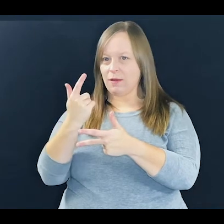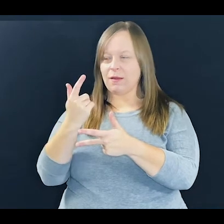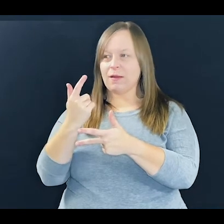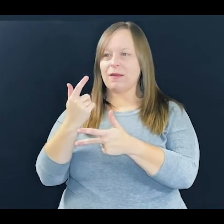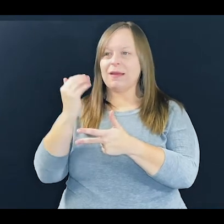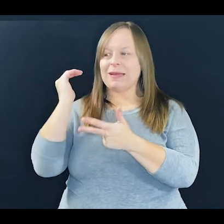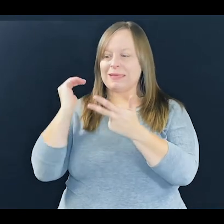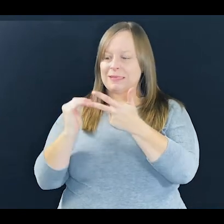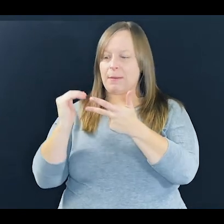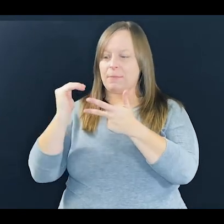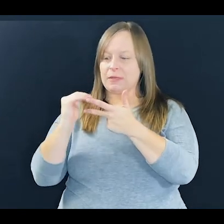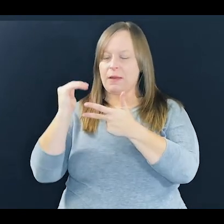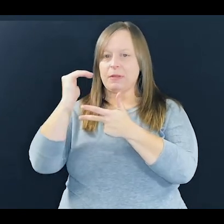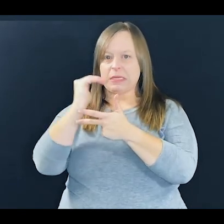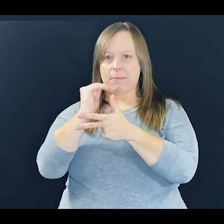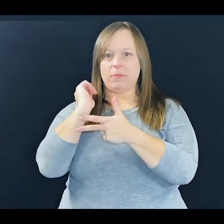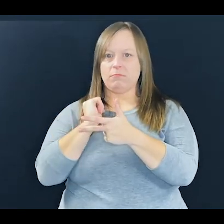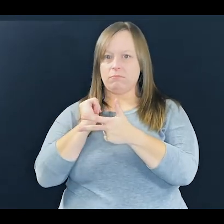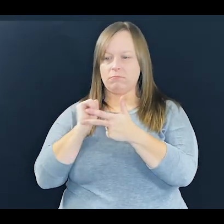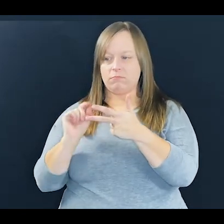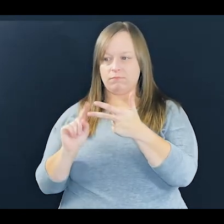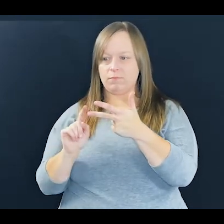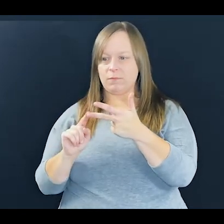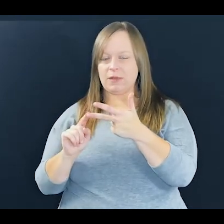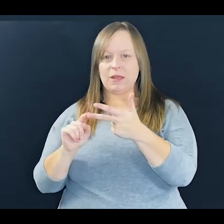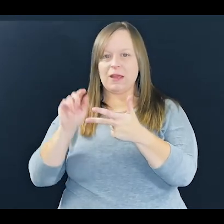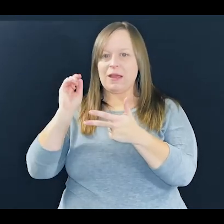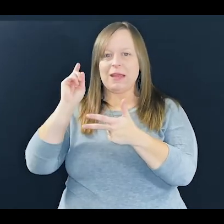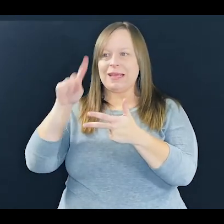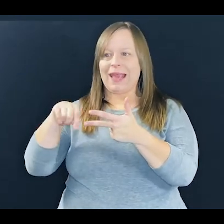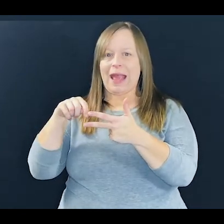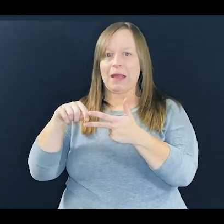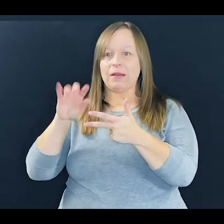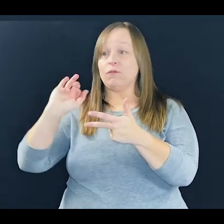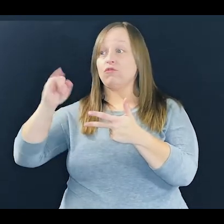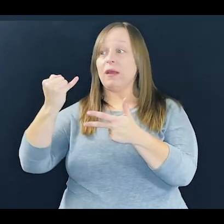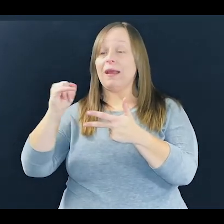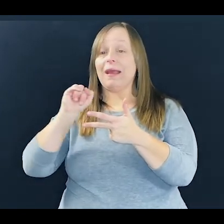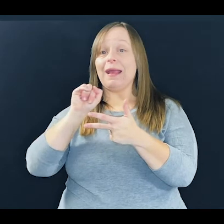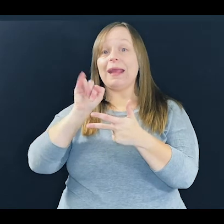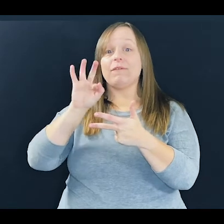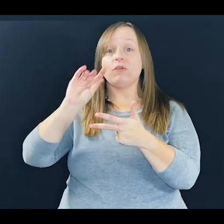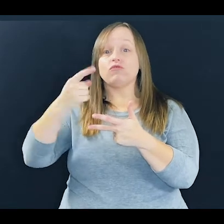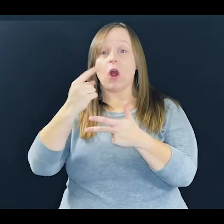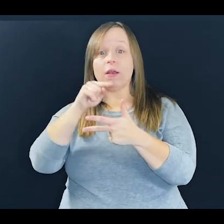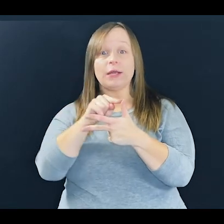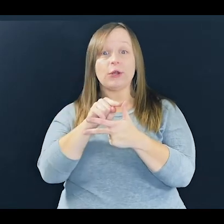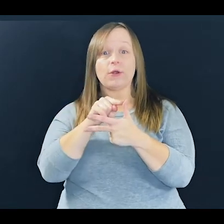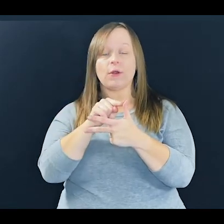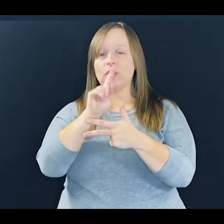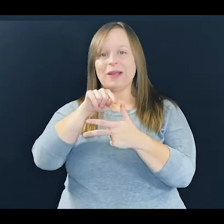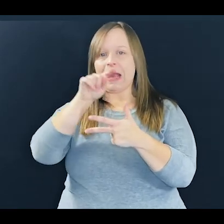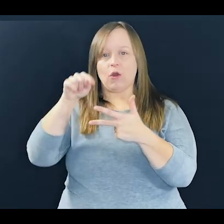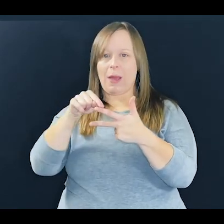And it is a step ladder, we treat it as such. You can never go back down from impartial hearing to mediation or administrative review.